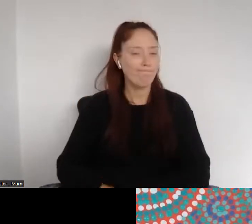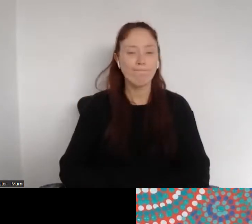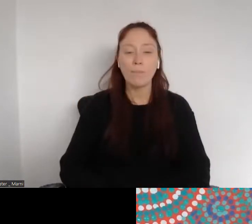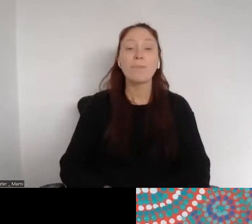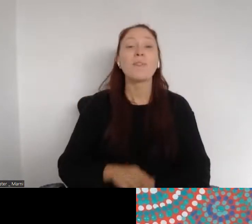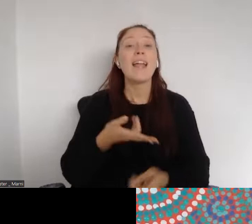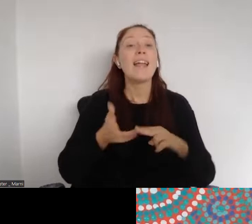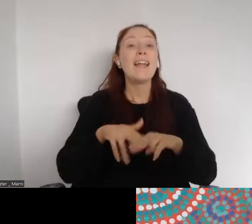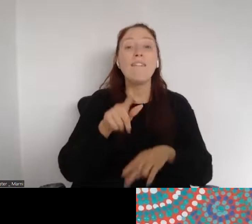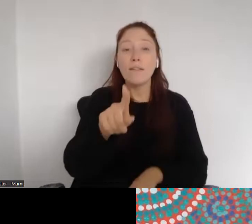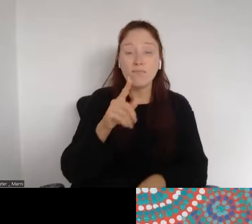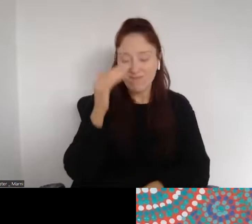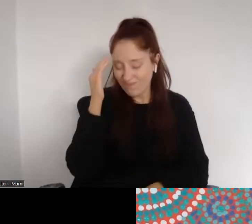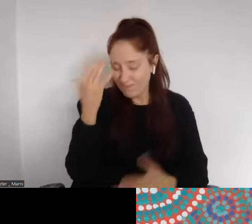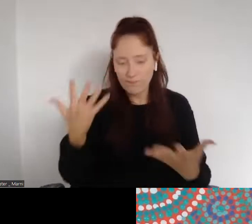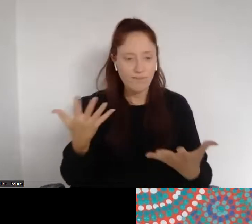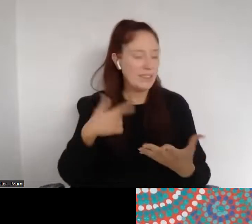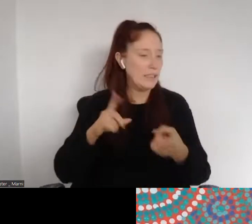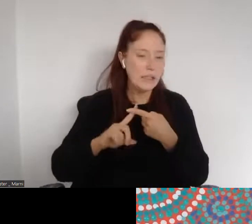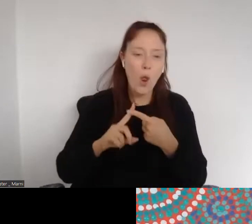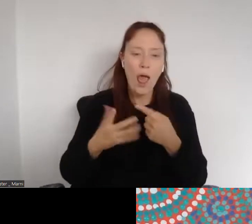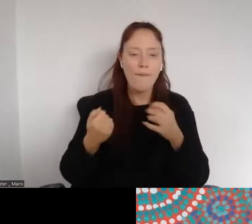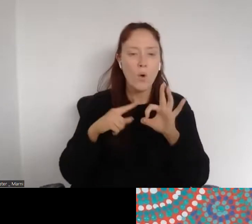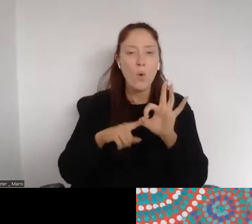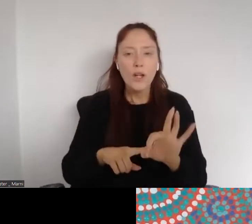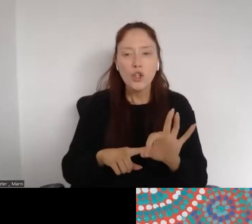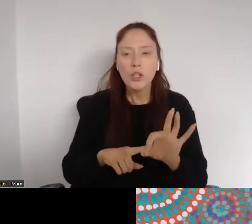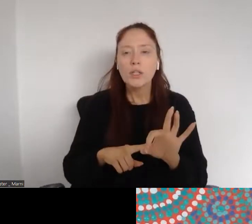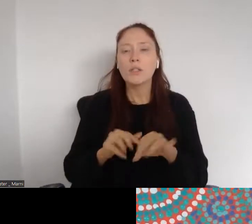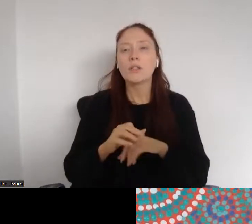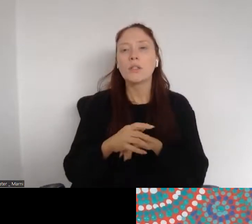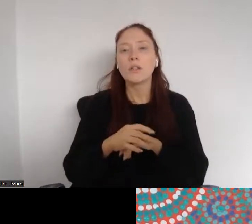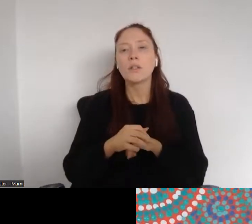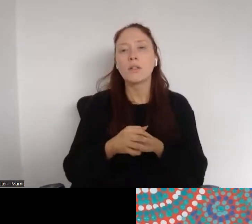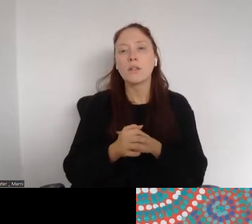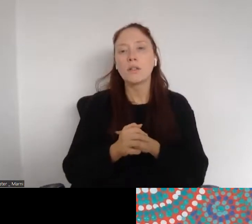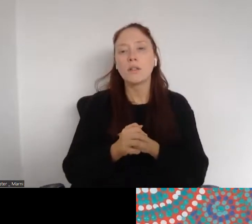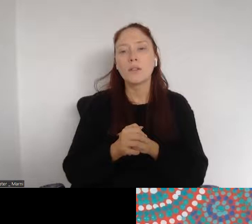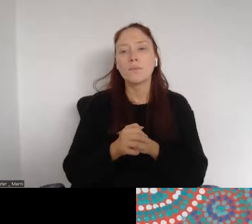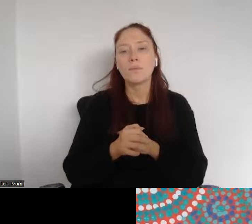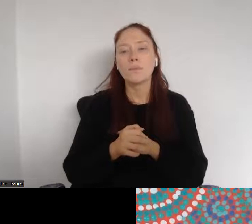questions that have been posted or other useful information that we can share with